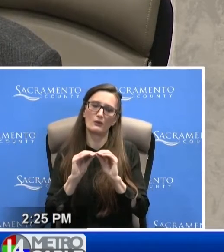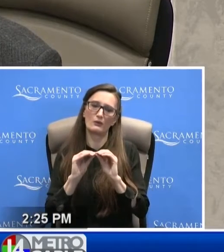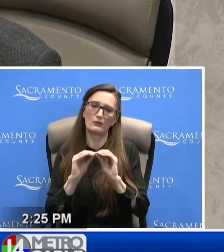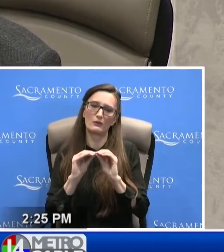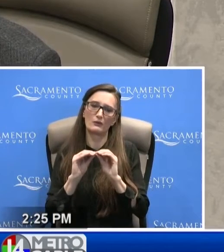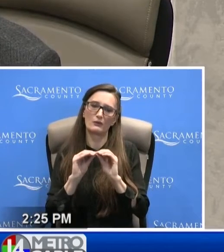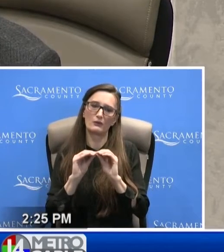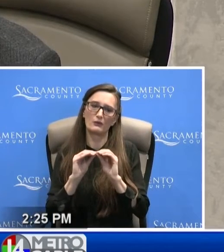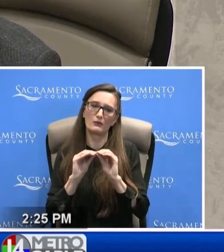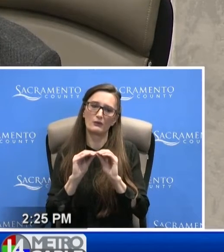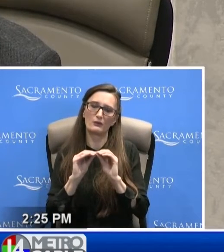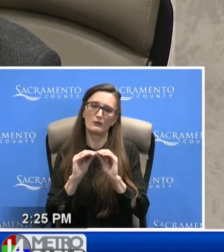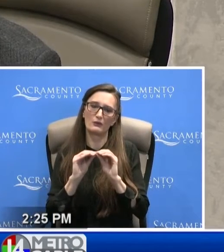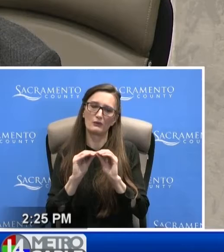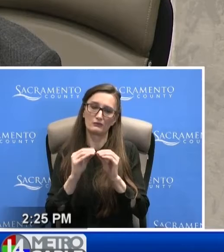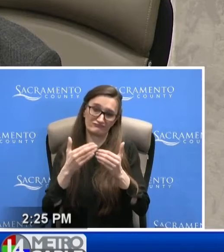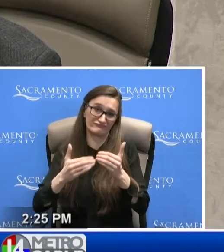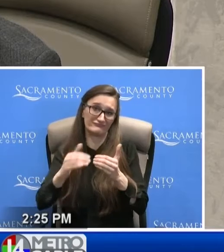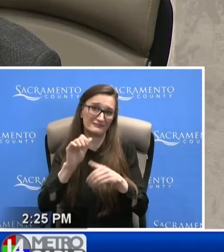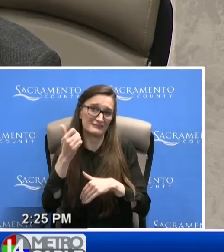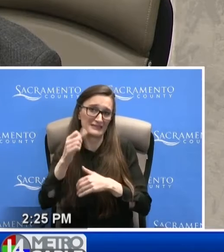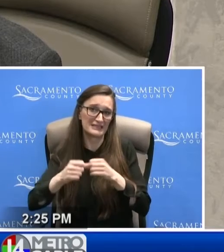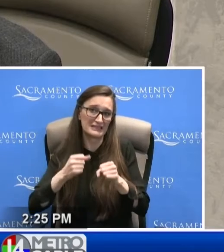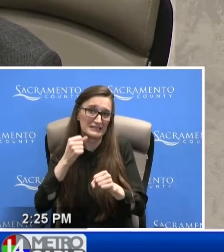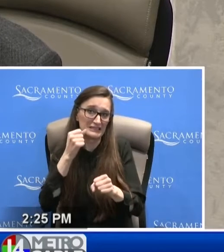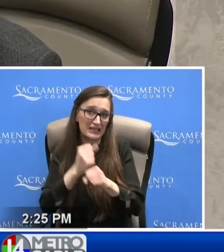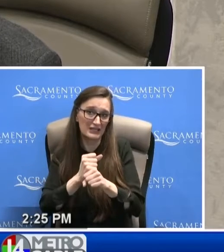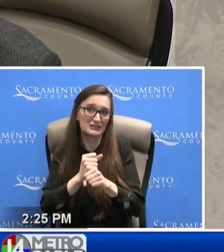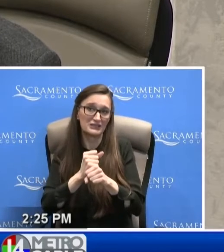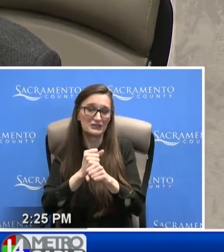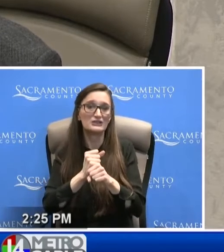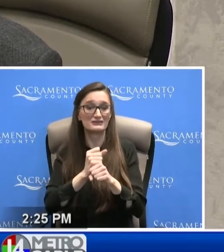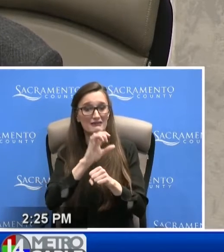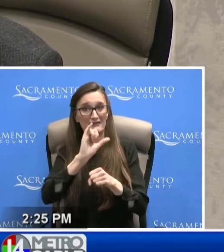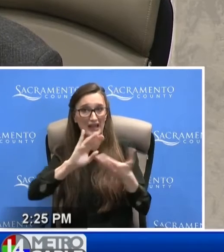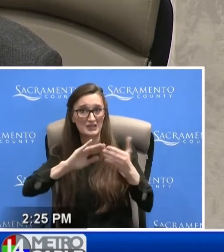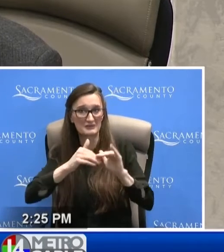we retained over the course the next ten years. But as this community continues to grow and we see,